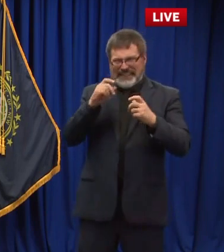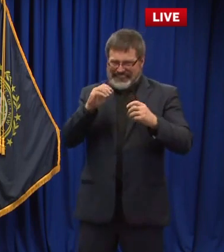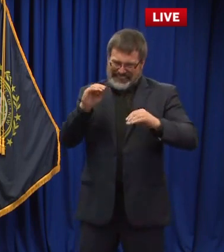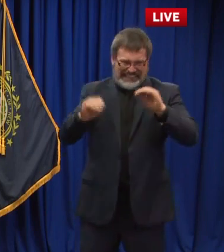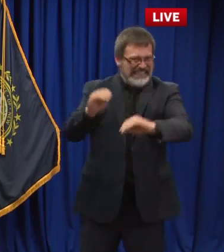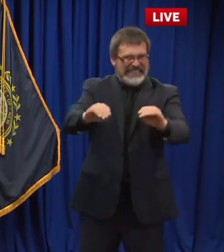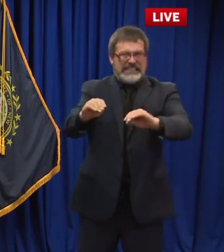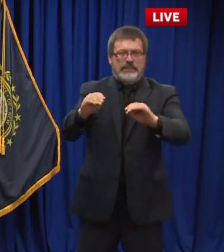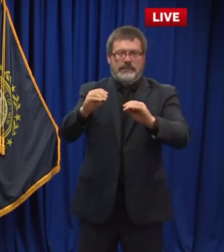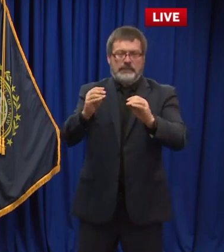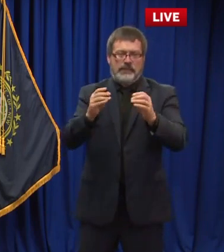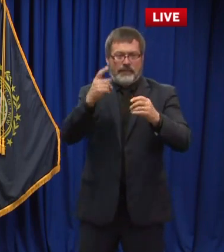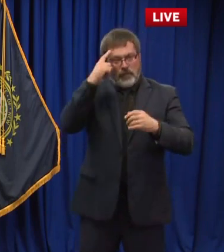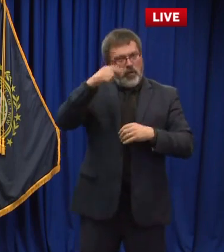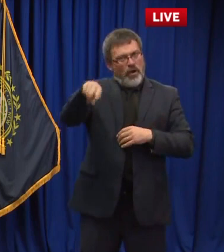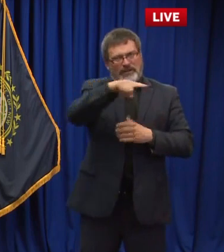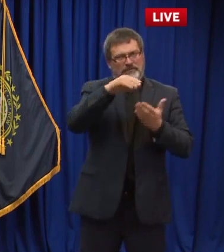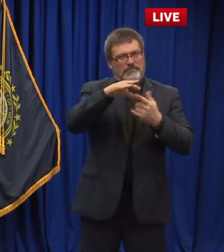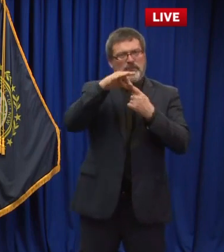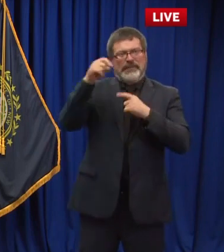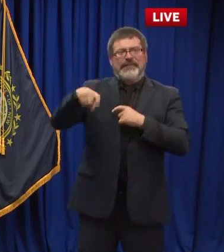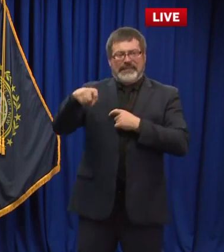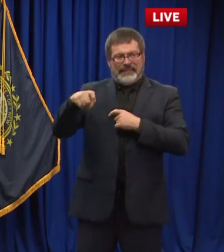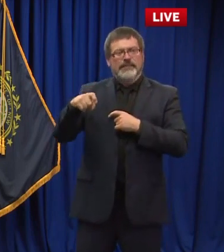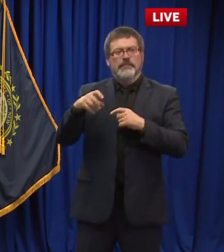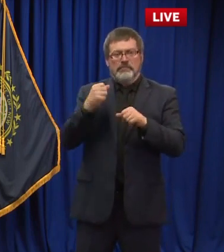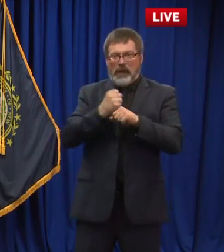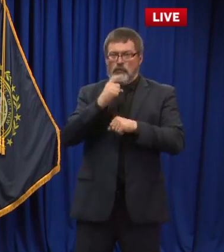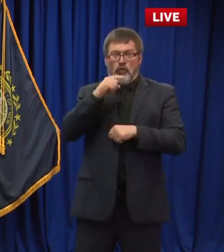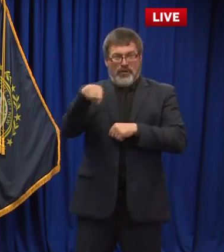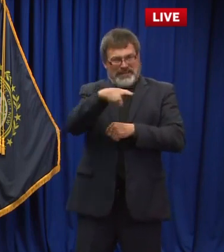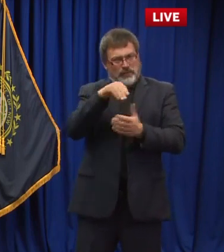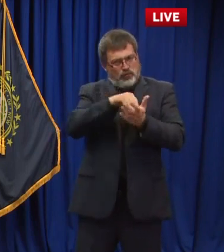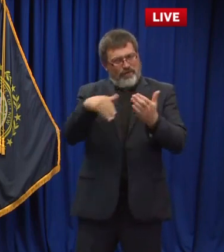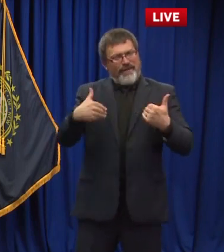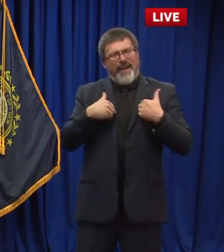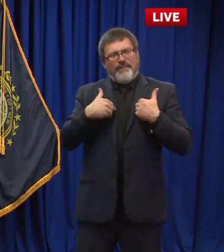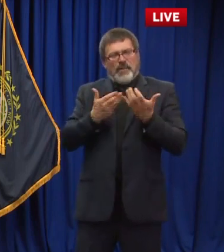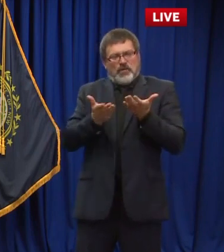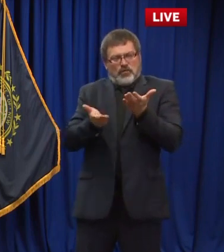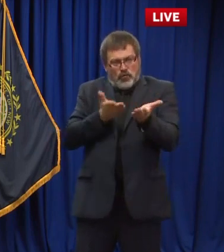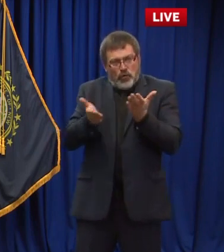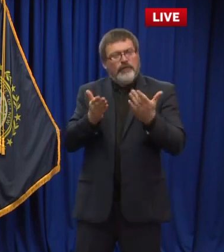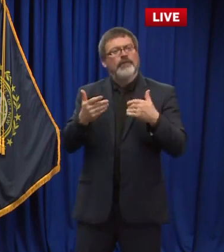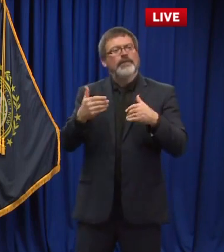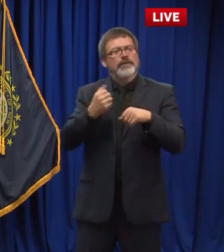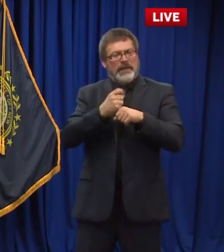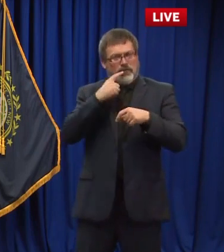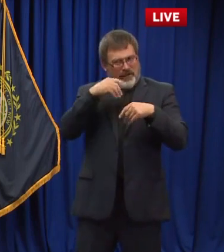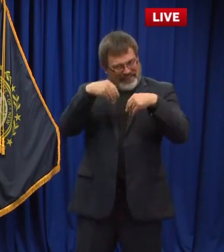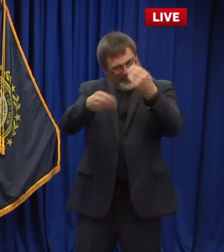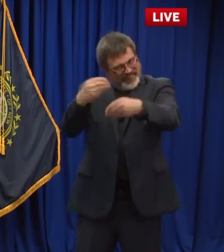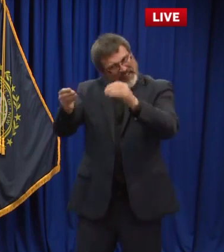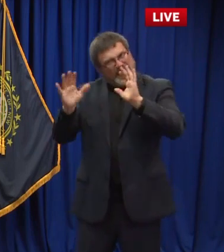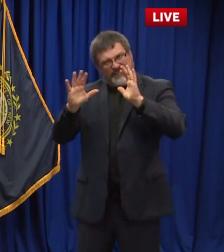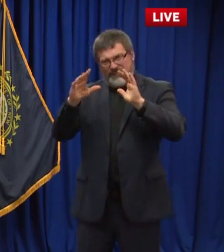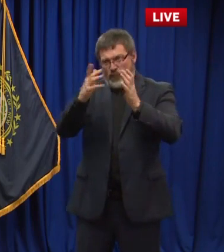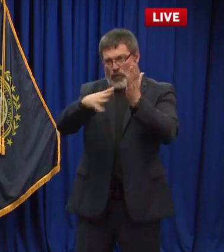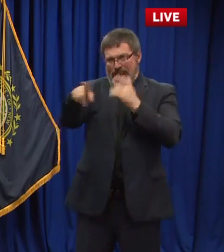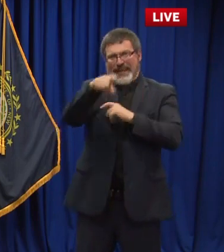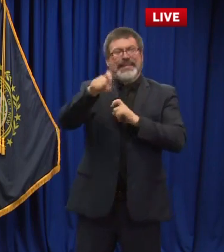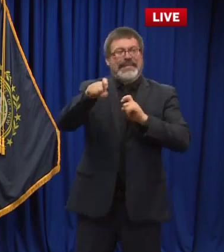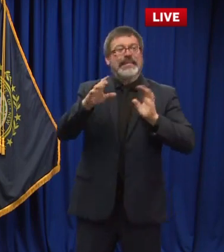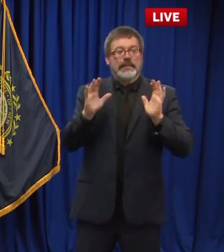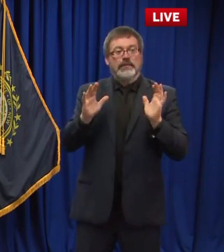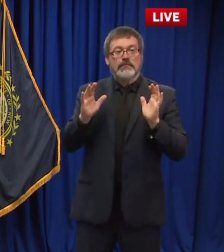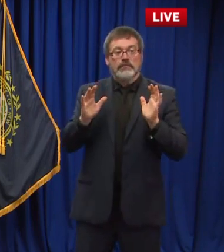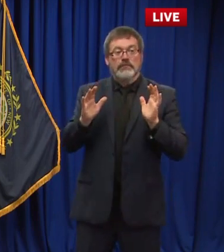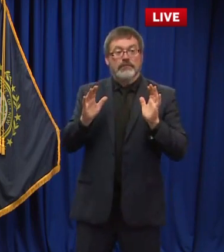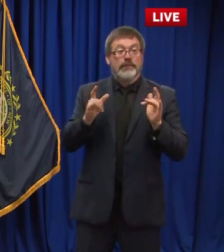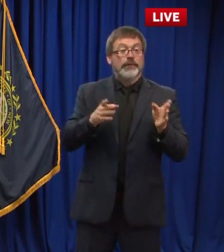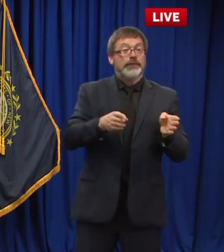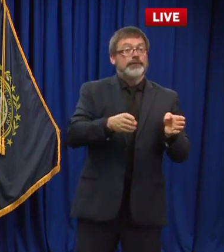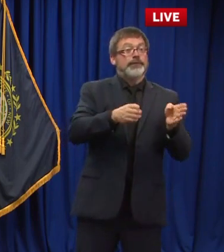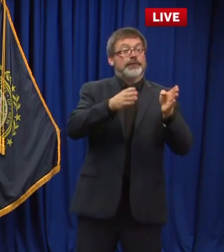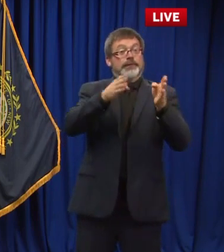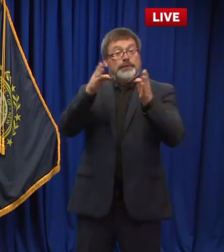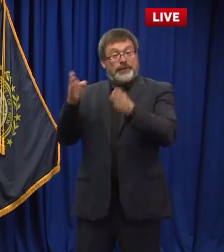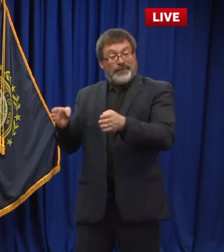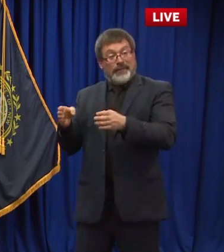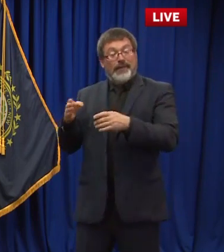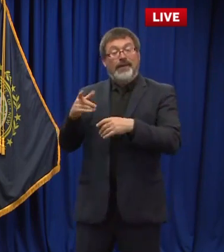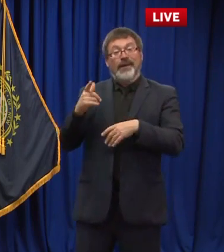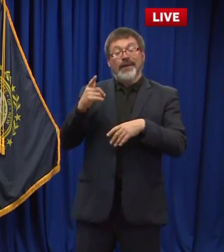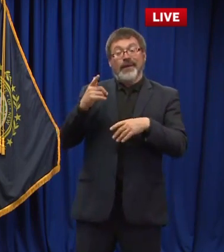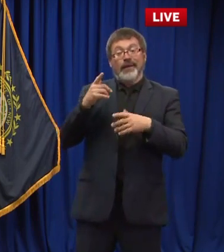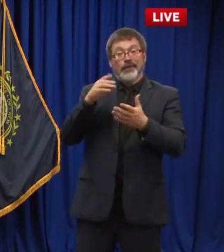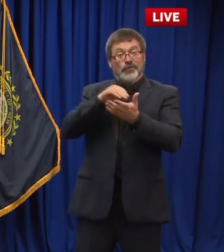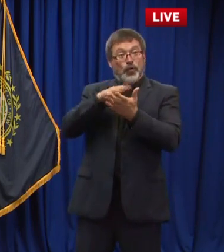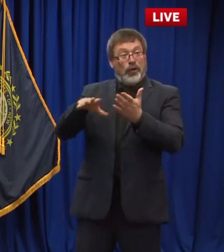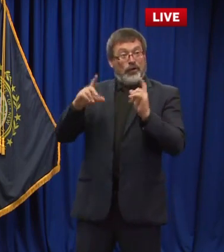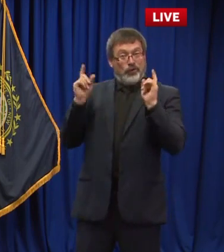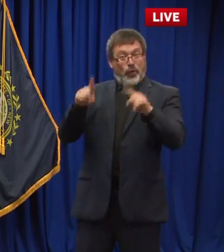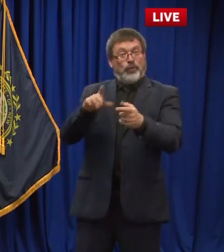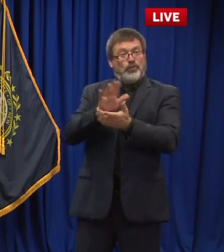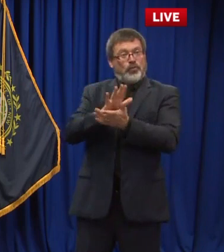WE WANT TO MAKE SURE THE FUNDING IS THERE, THE OPPORTUNITIES ARE THERE, AND NOW WE JUST NEED TO MEET THE NEEDS OF THE STUDENTS AND MAKE SURE WE HAVE IDEAS AND PROTOCOLS IN PLACE.